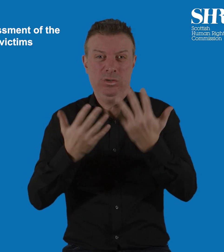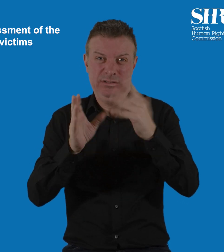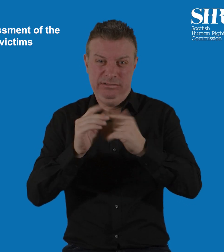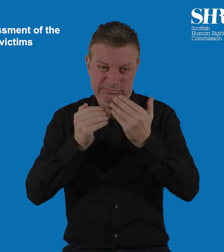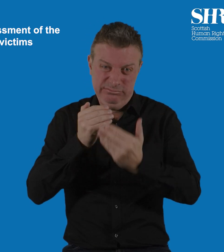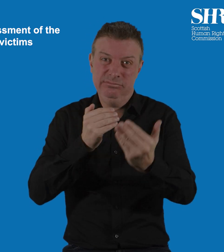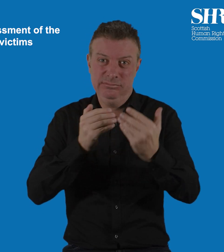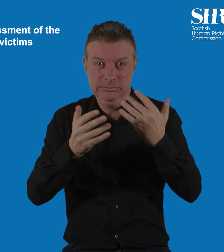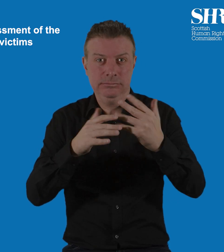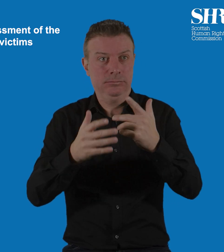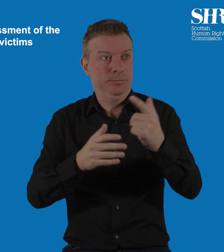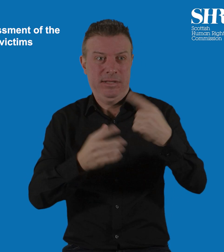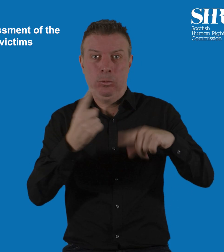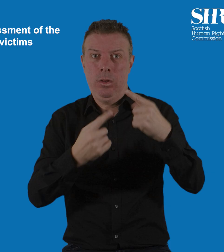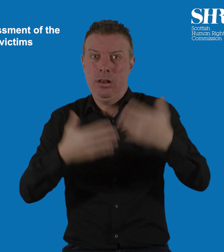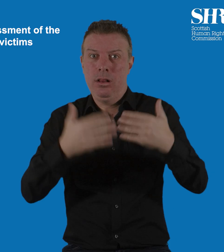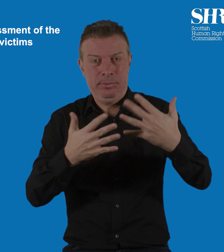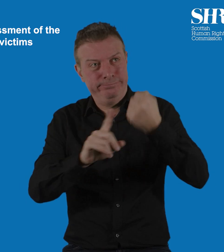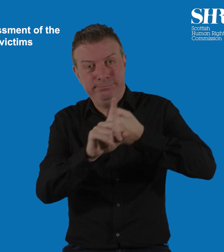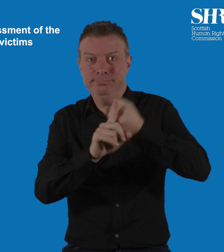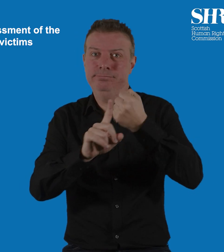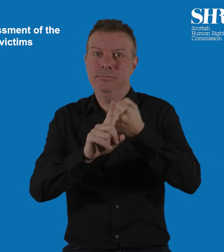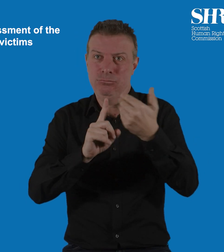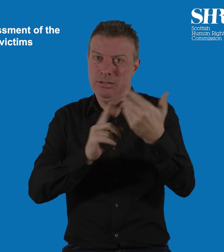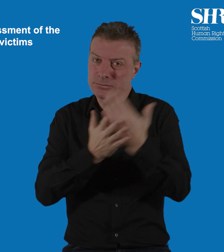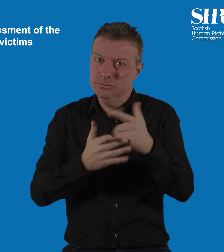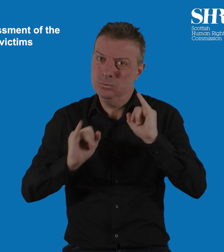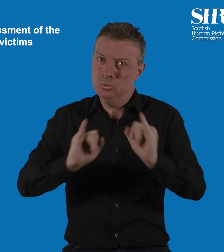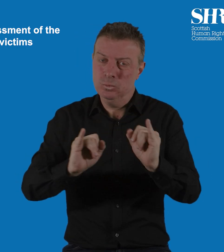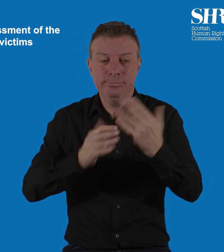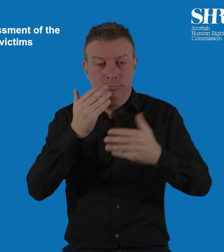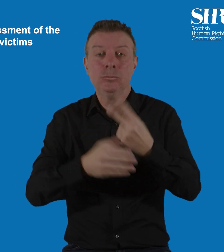Over the next decade, survivors campaigned for recognition.